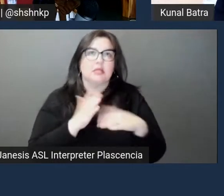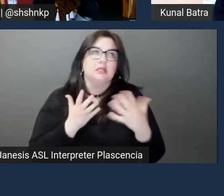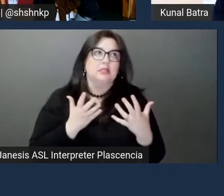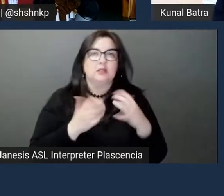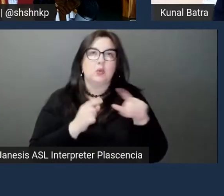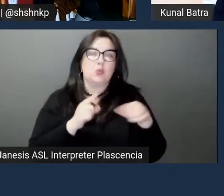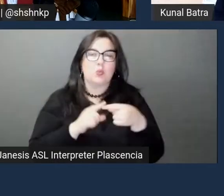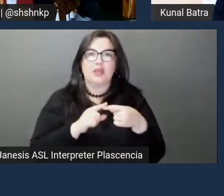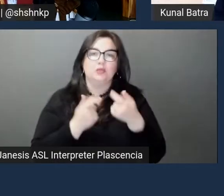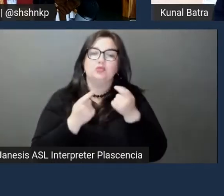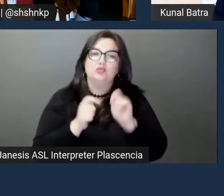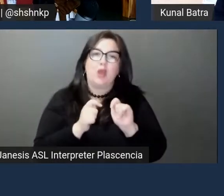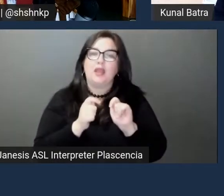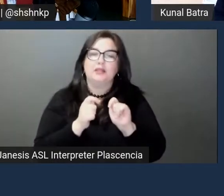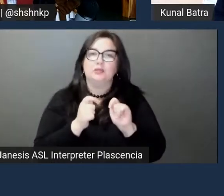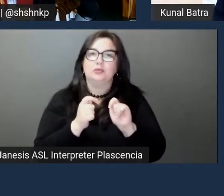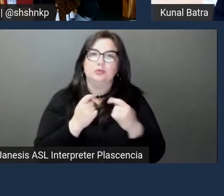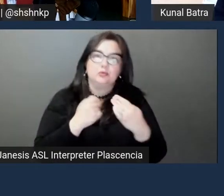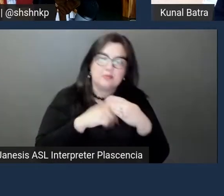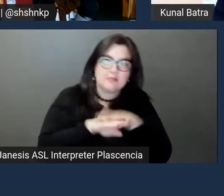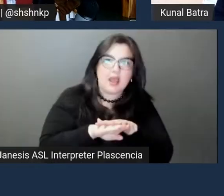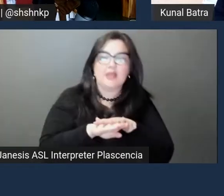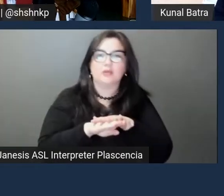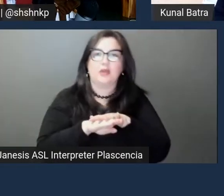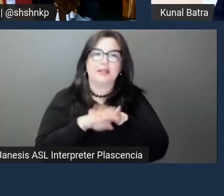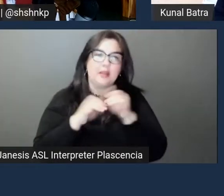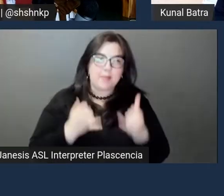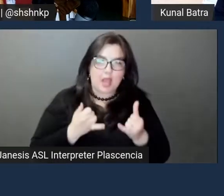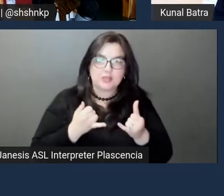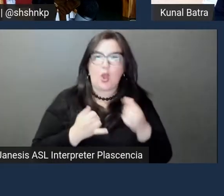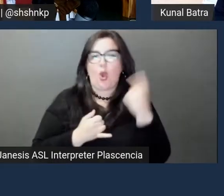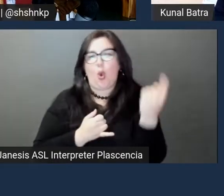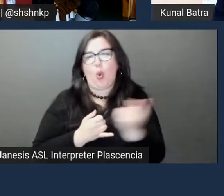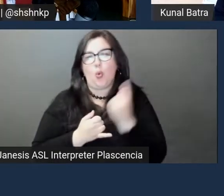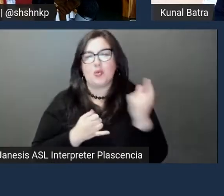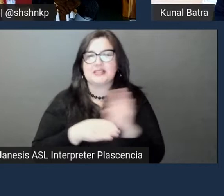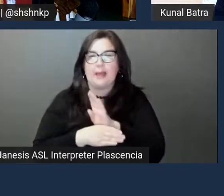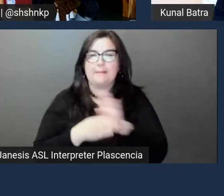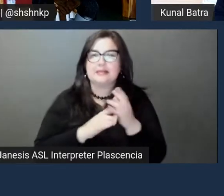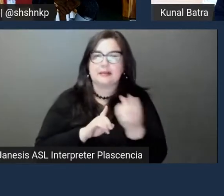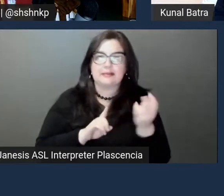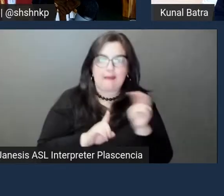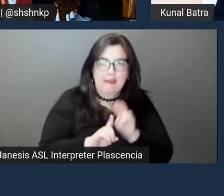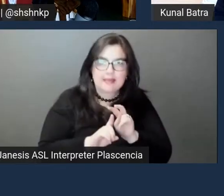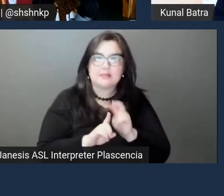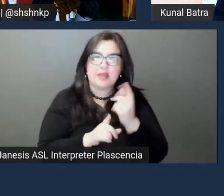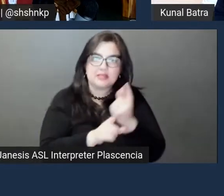there's all the business aspect behind it. Now, that might be that you're looking at licensing cost reduction